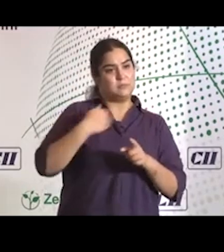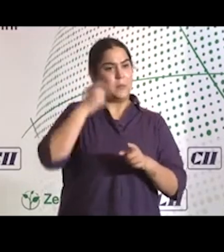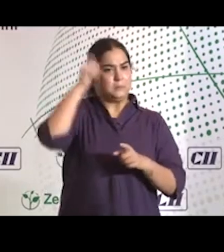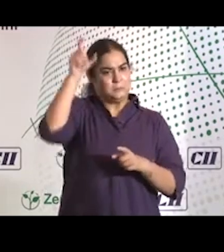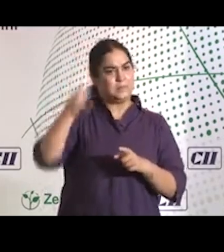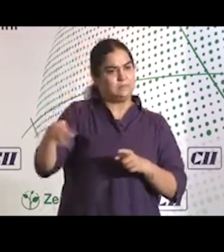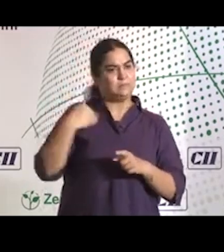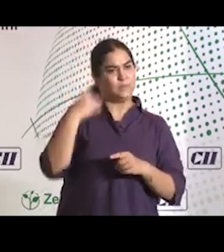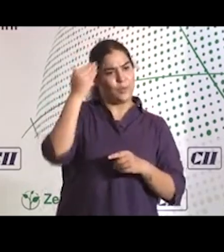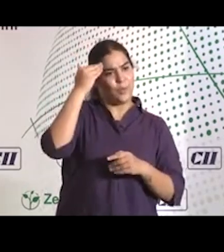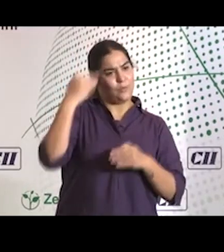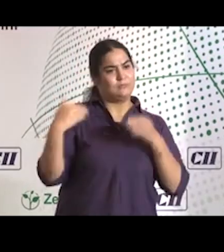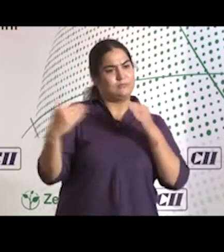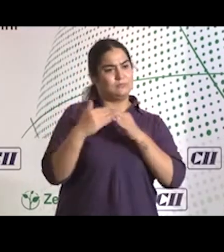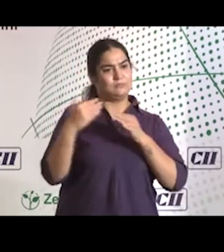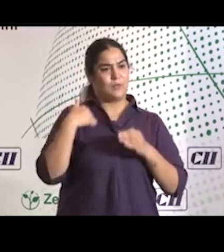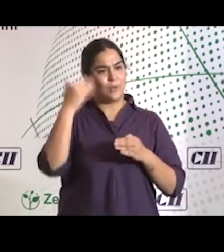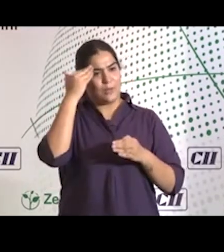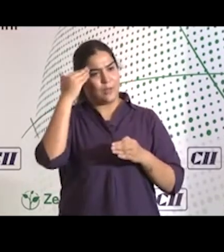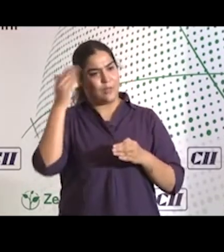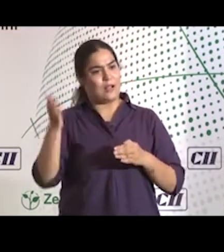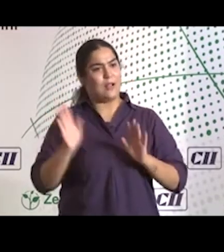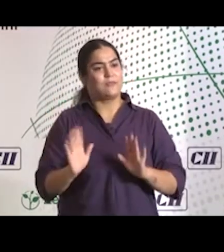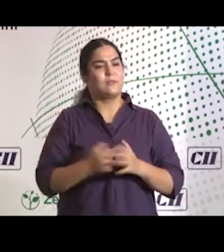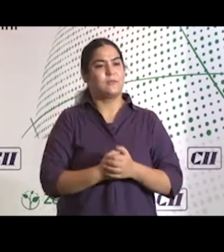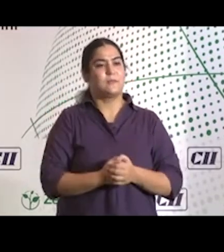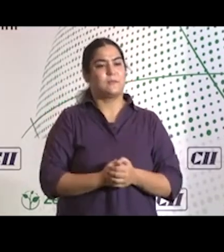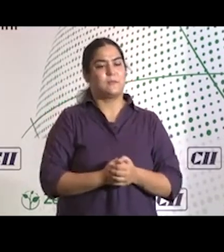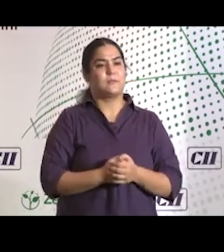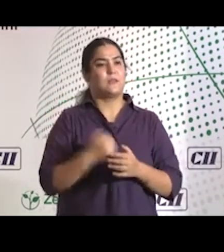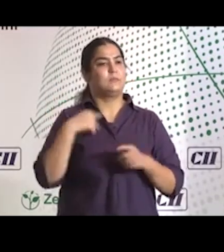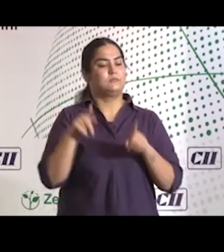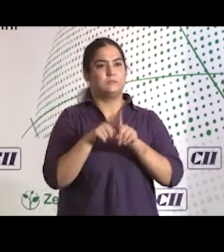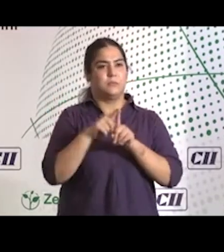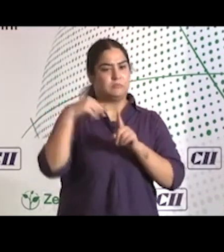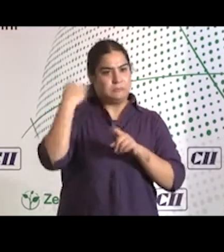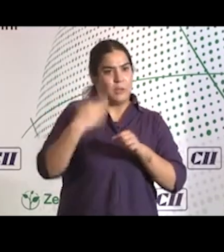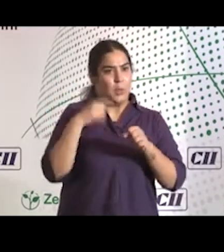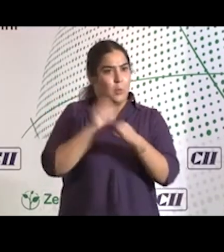and working with him directly has been a wonderful, wonderful experience.